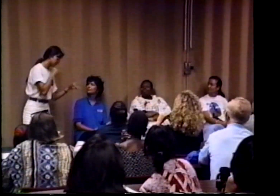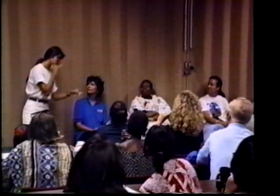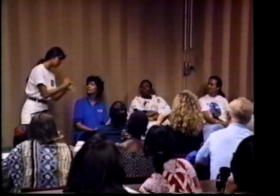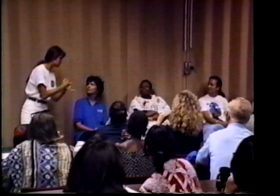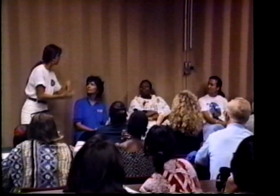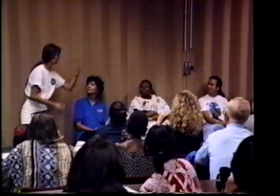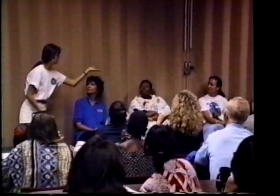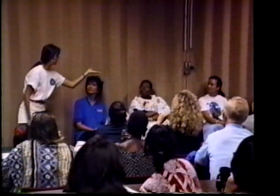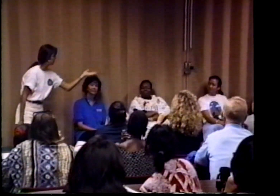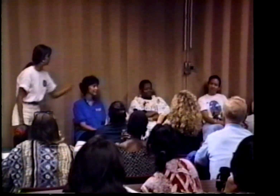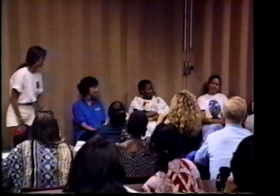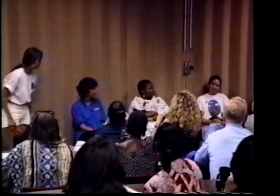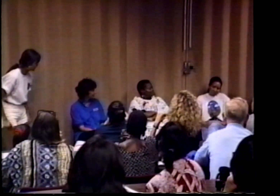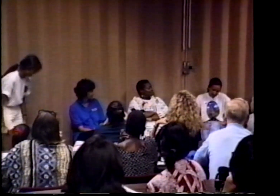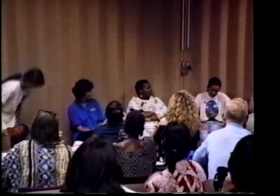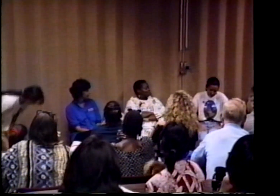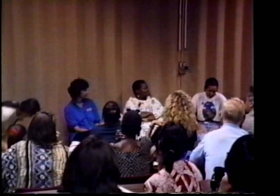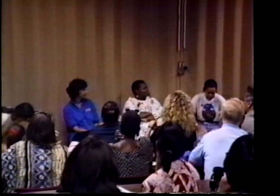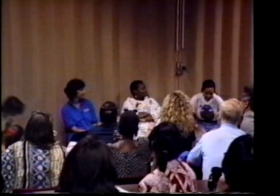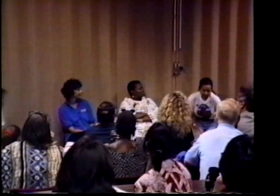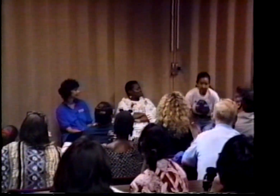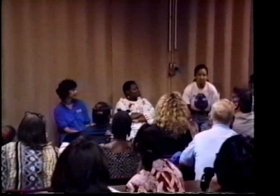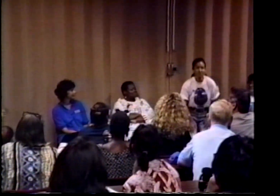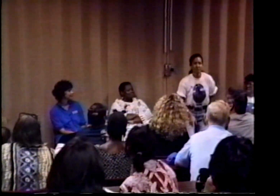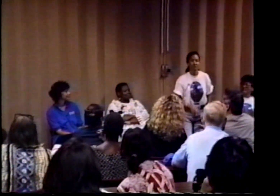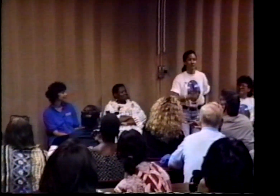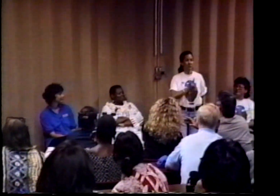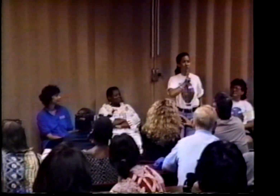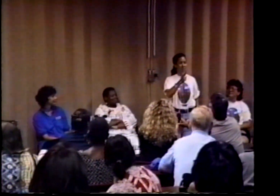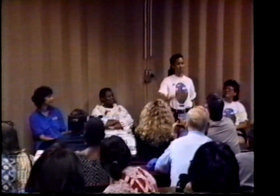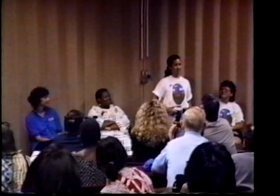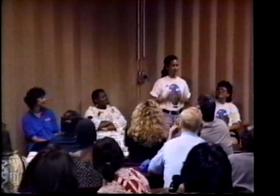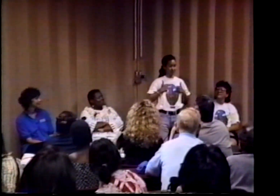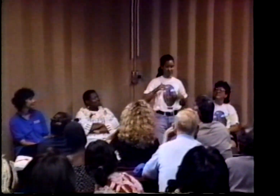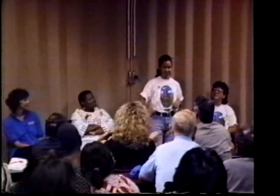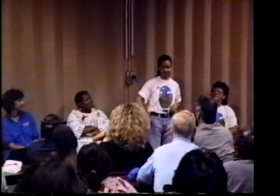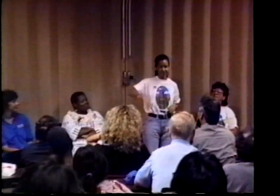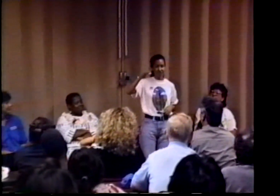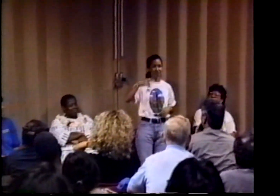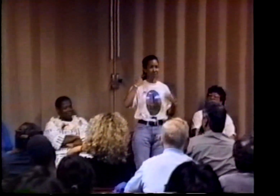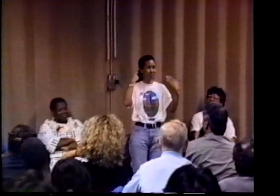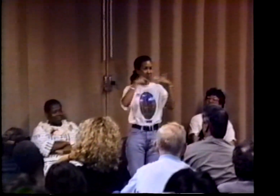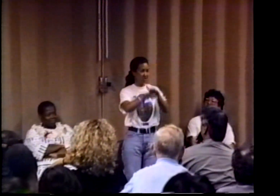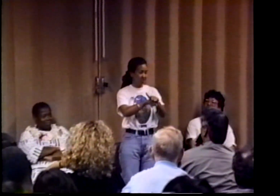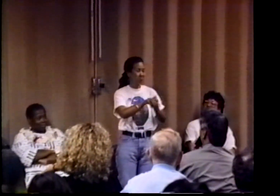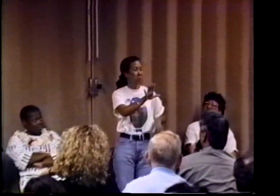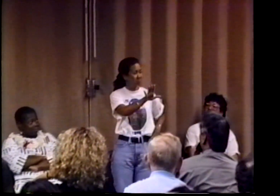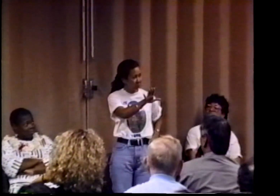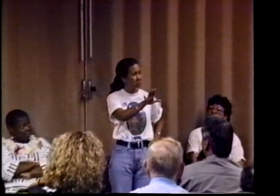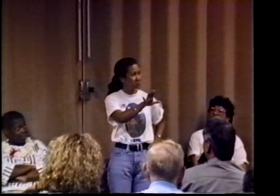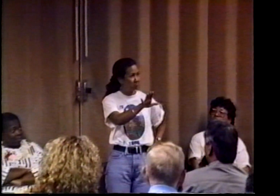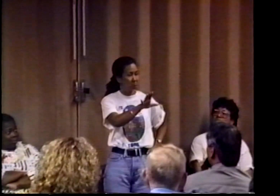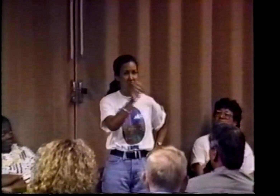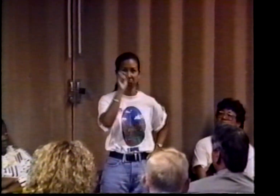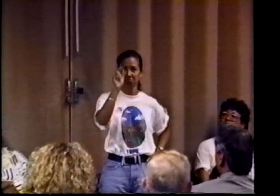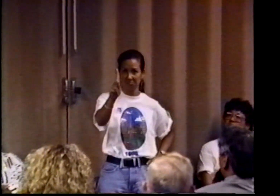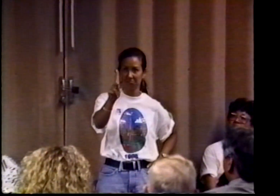A panel discussion was held to establish strong links with communication with the hearing community. "In growing up I went into mainstream school.